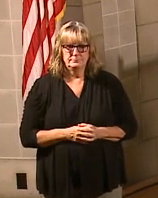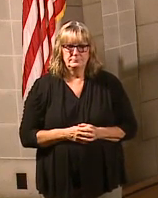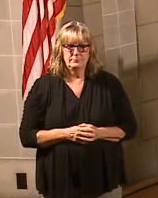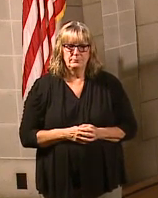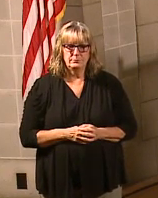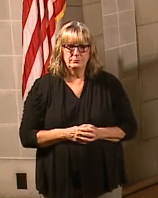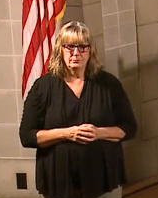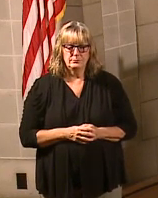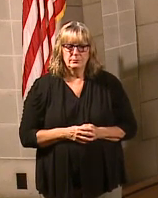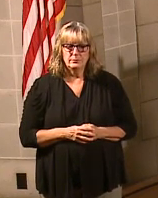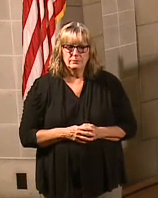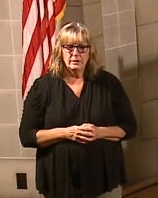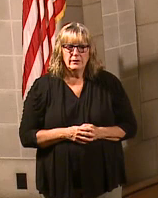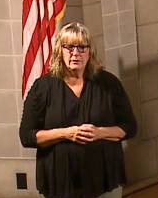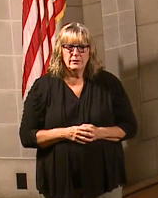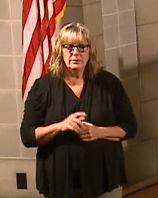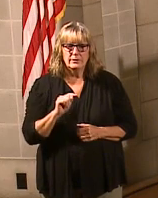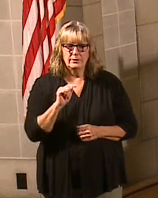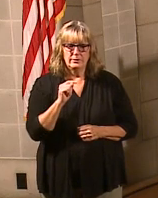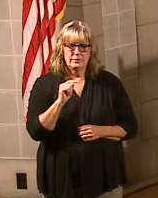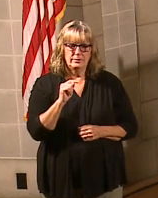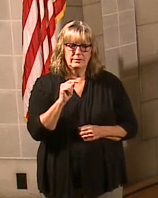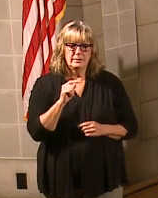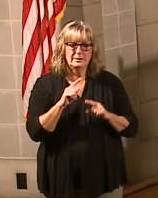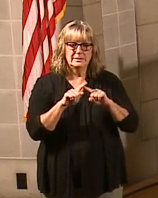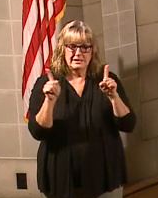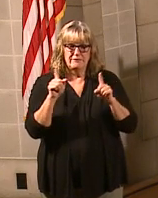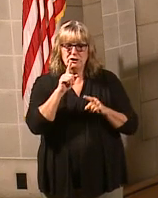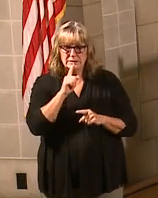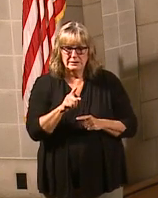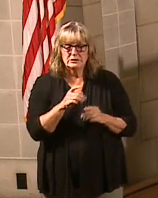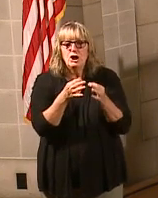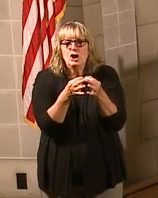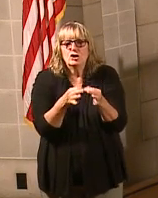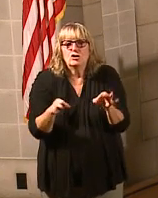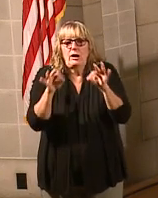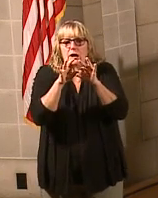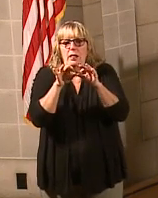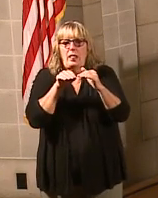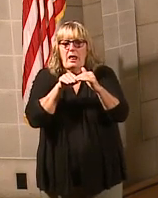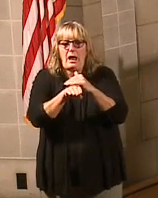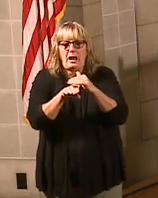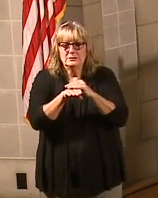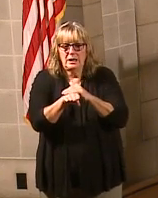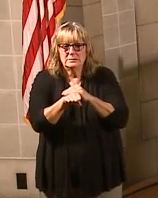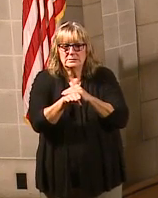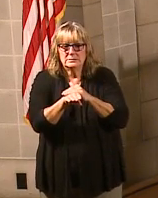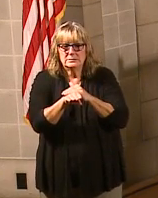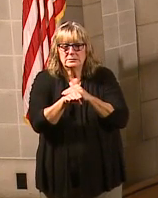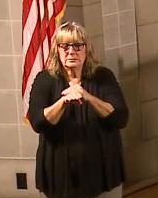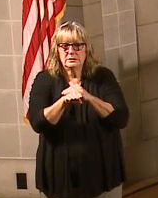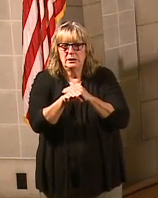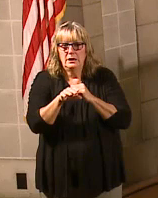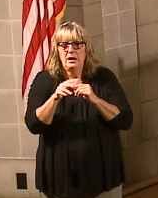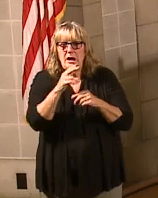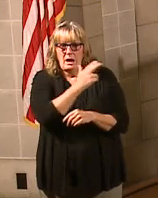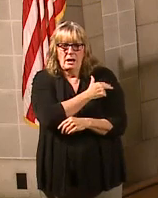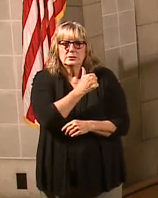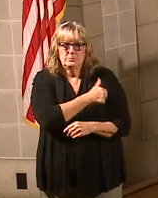[ SPEAKER OFF MIC ]